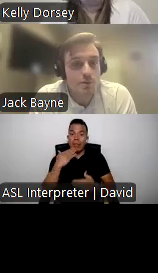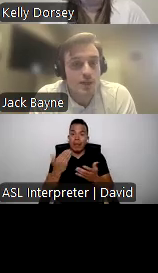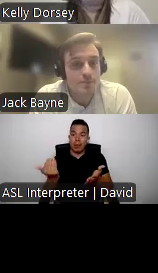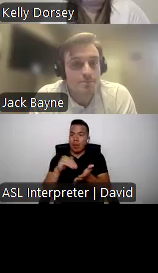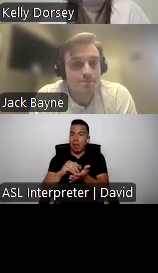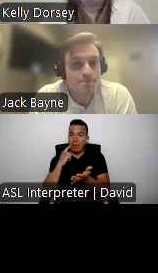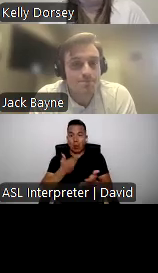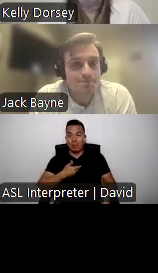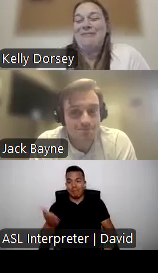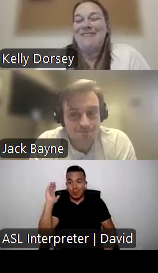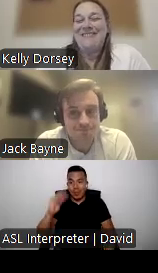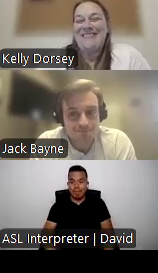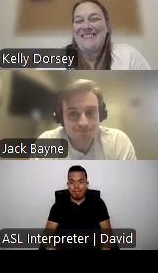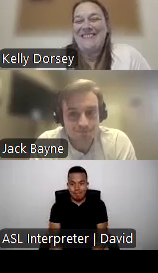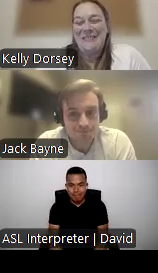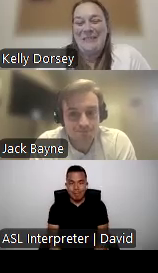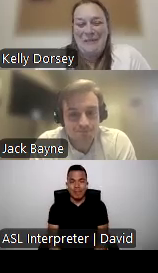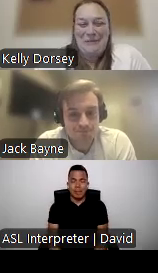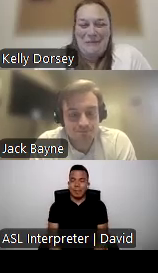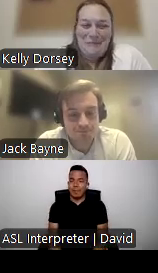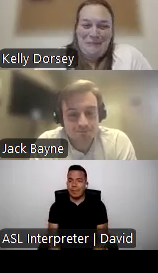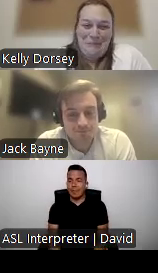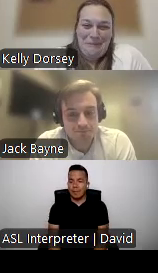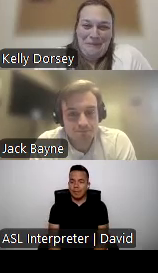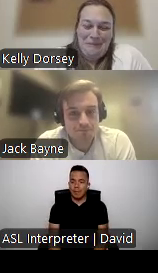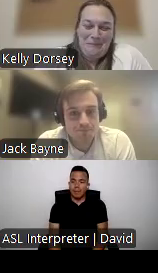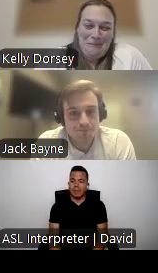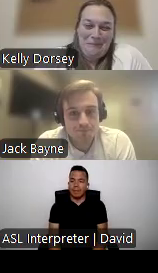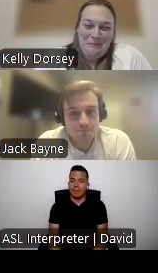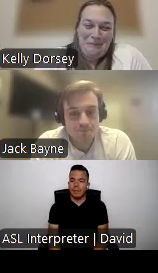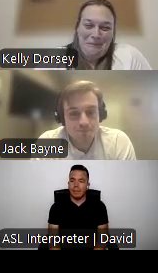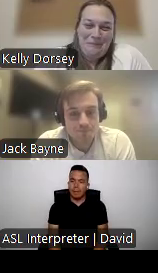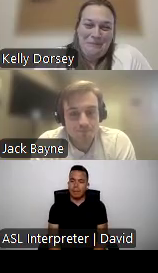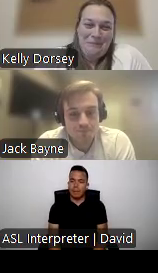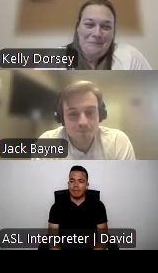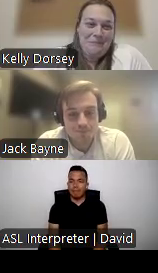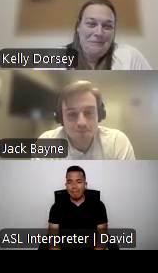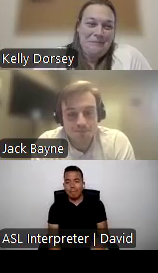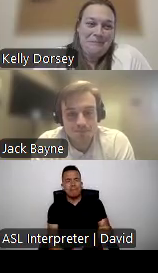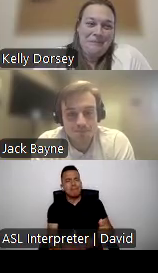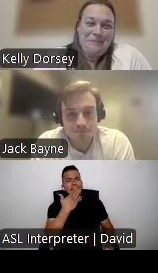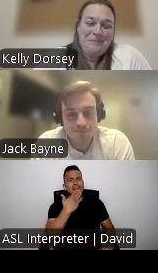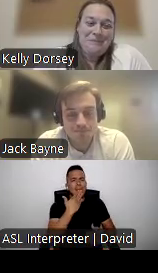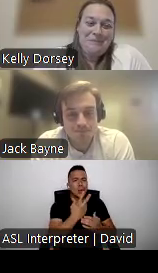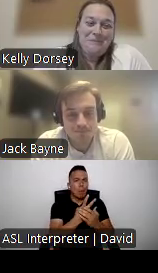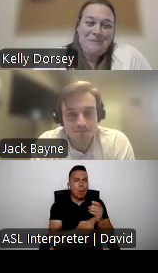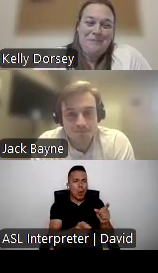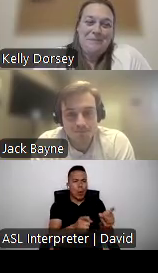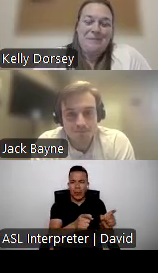Thank you. >> Thank you both. I loved